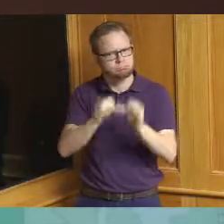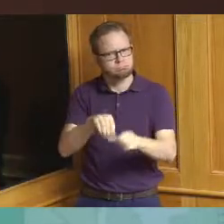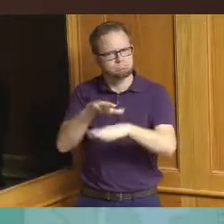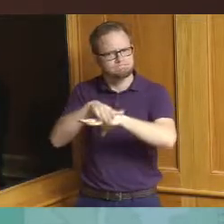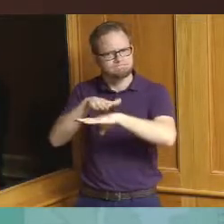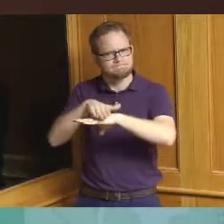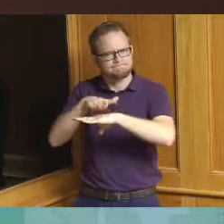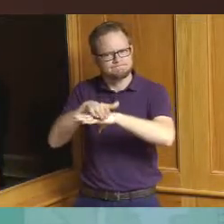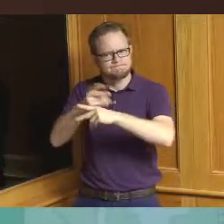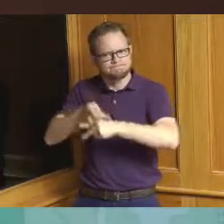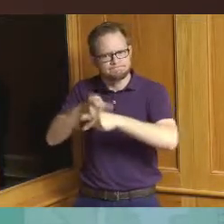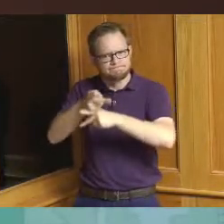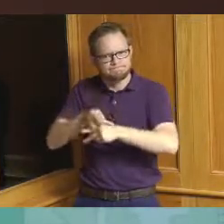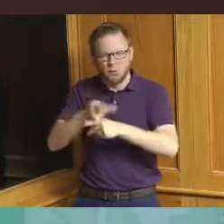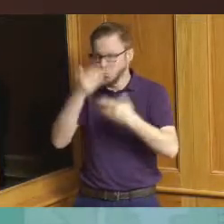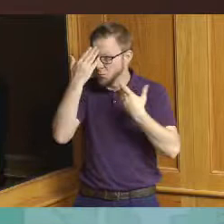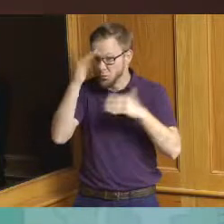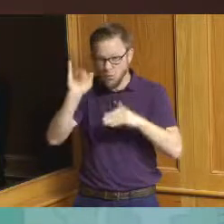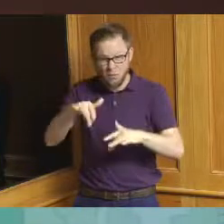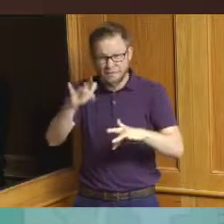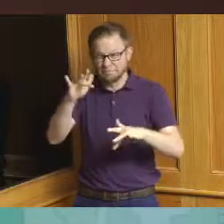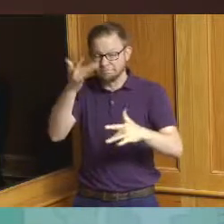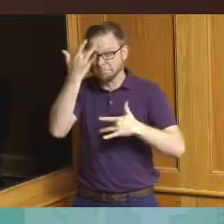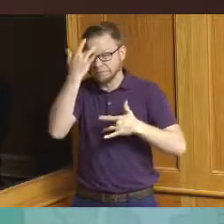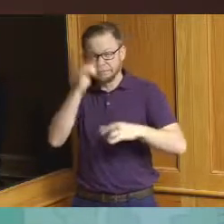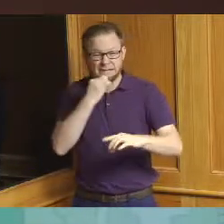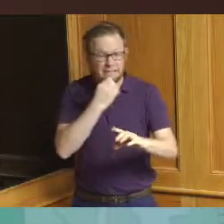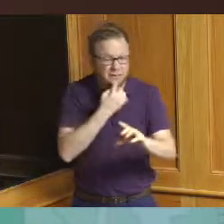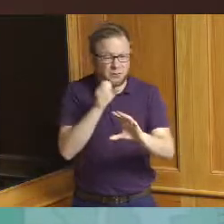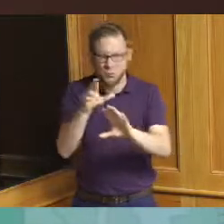severity yet of the illness that's still being studied although I'd suggest that if it's been